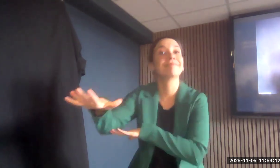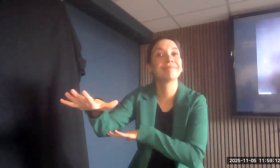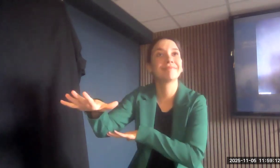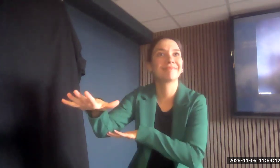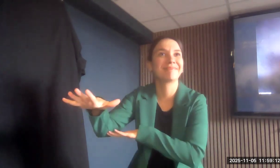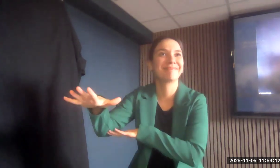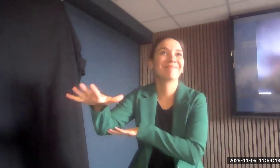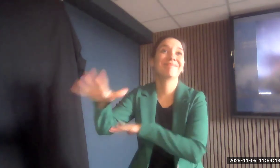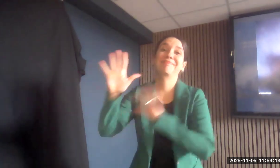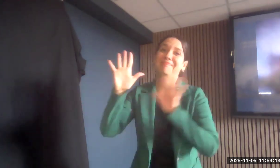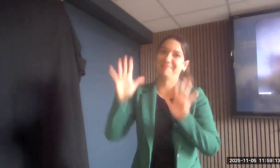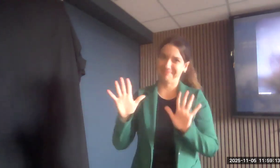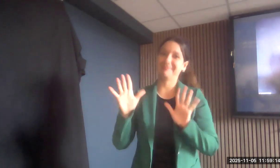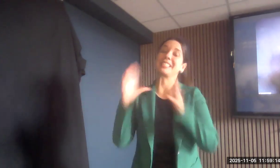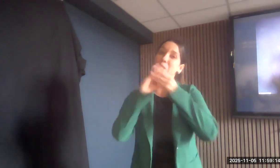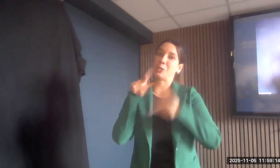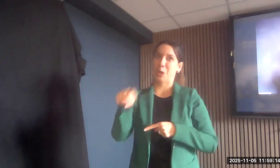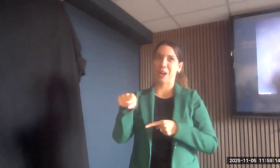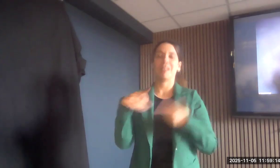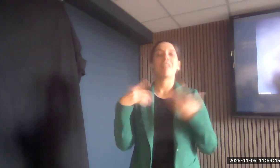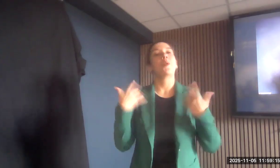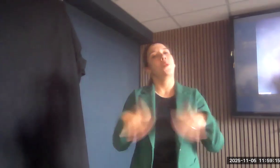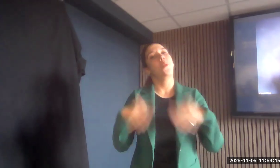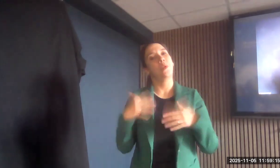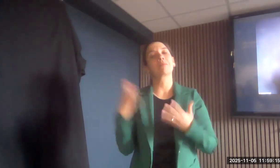And then the sign changed, so he used the sign contra against.